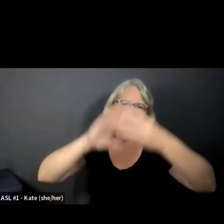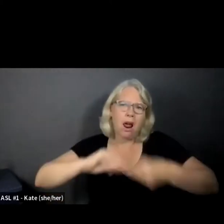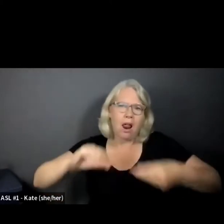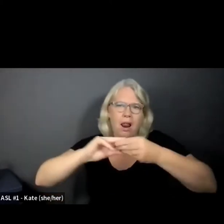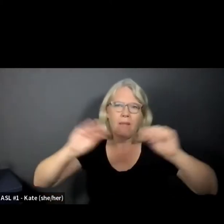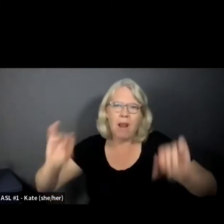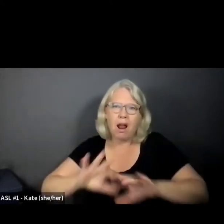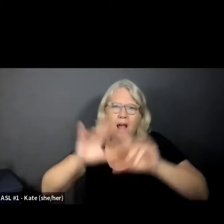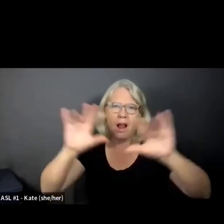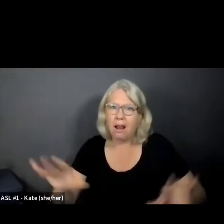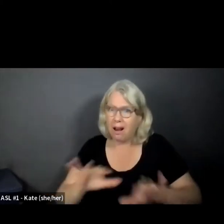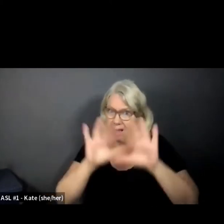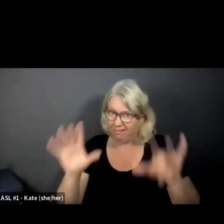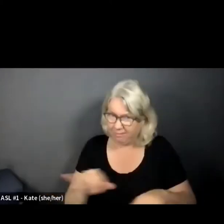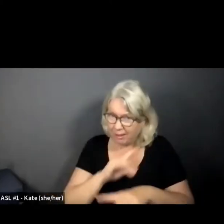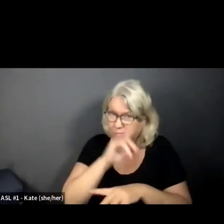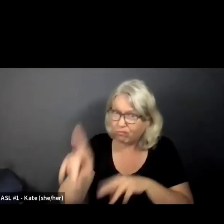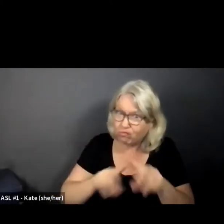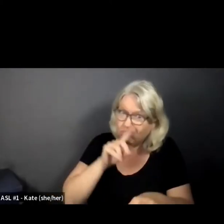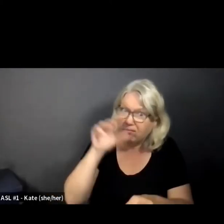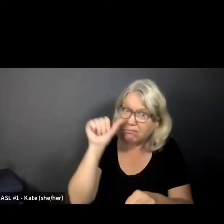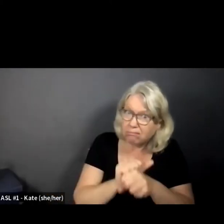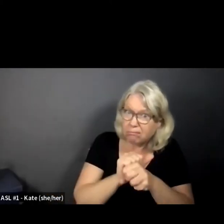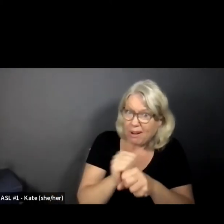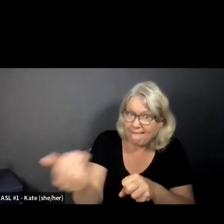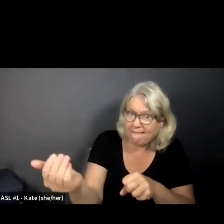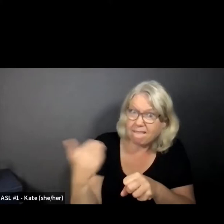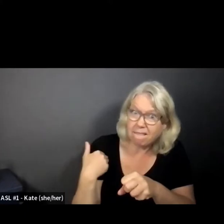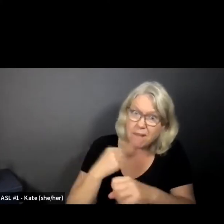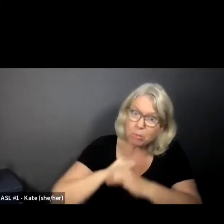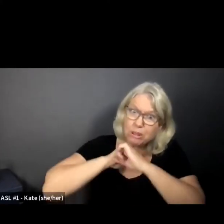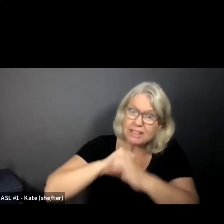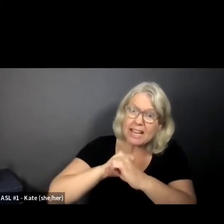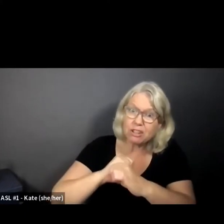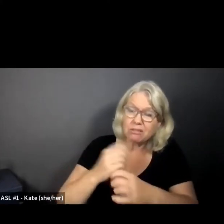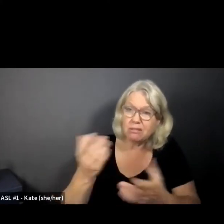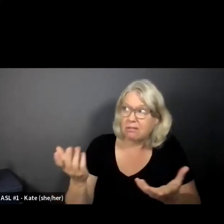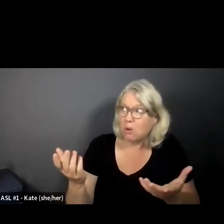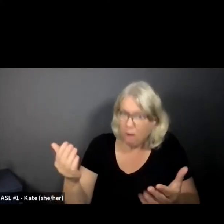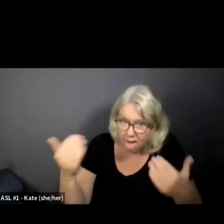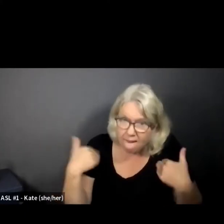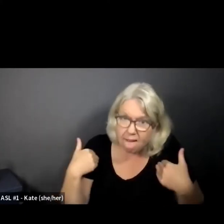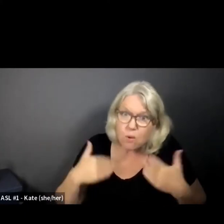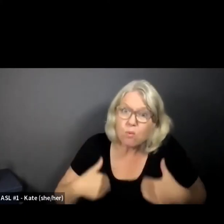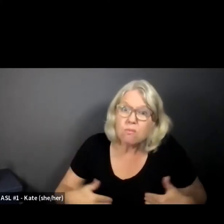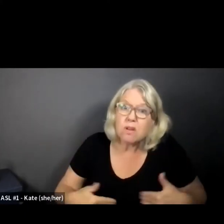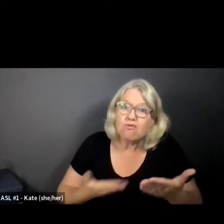NOT OFFERED TO YOU OR YOU FIND IN PLACE AS A MATTER OF STATUS QUO.